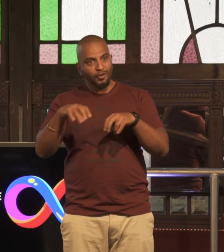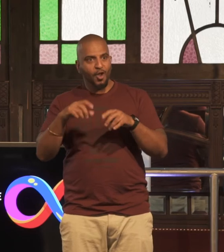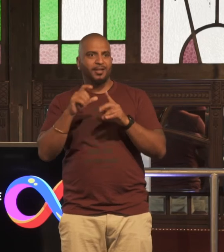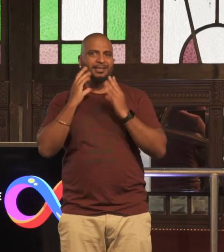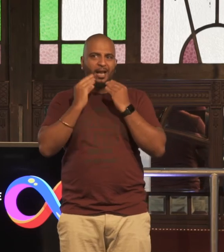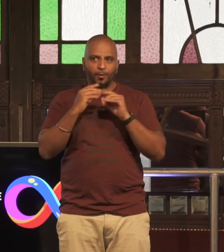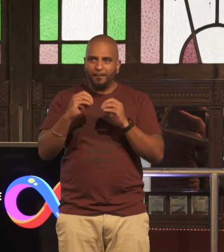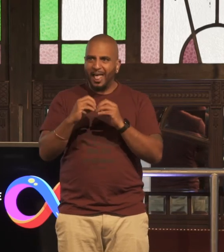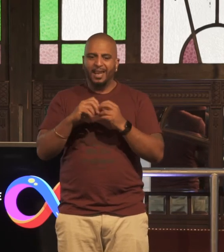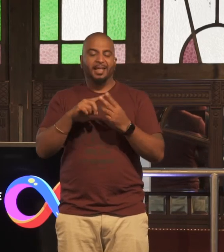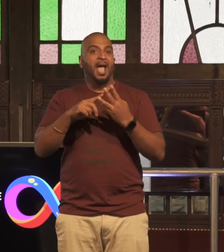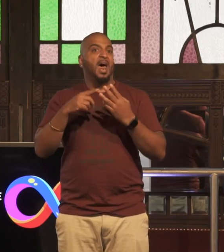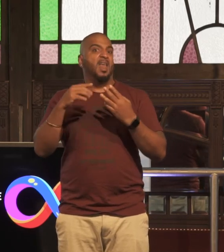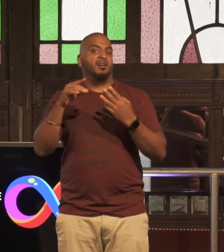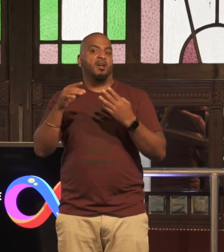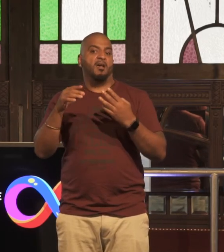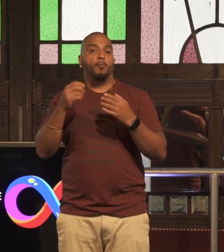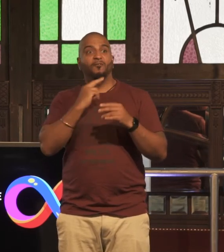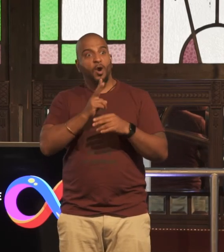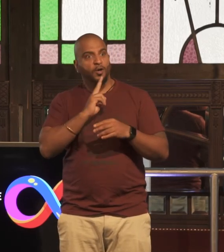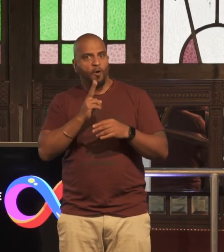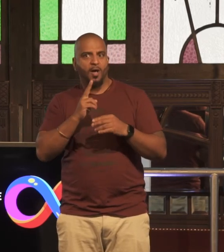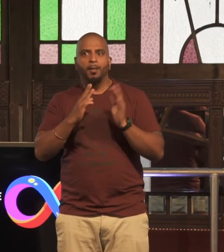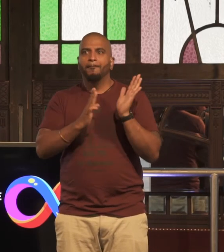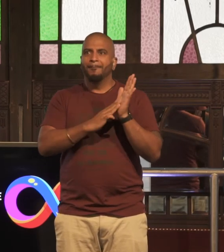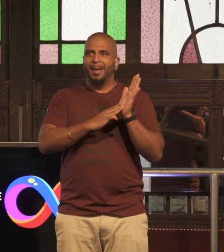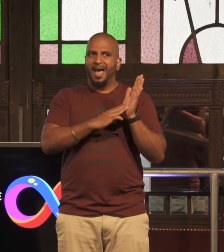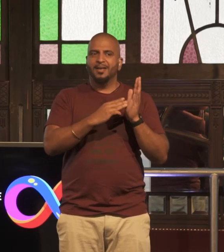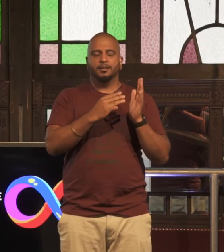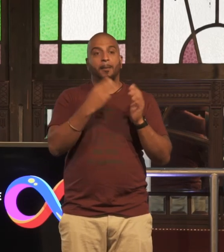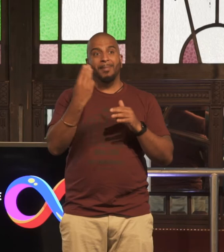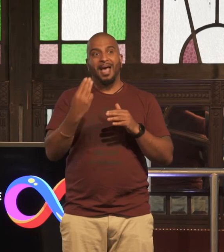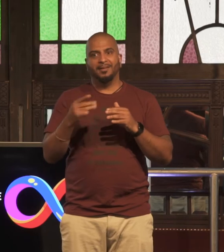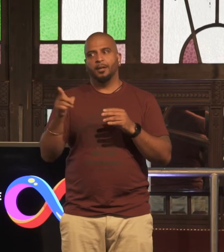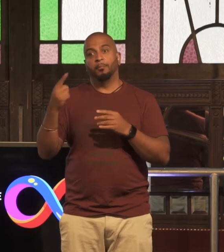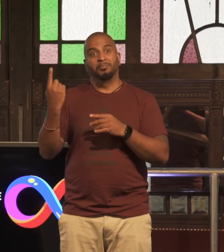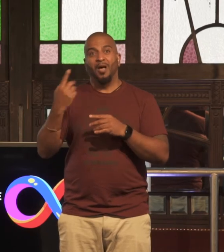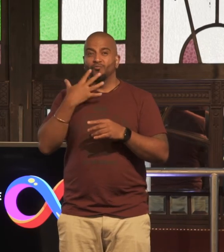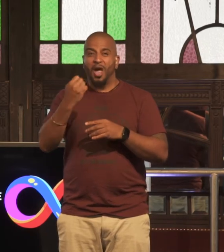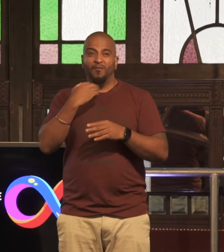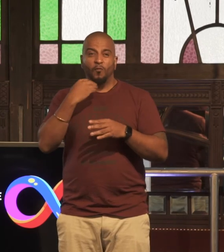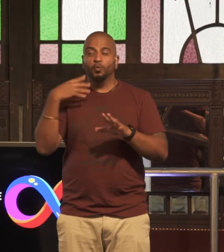Tyrone Huggins, Daniel Bailey, my voice actor Mathias André.